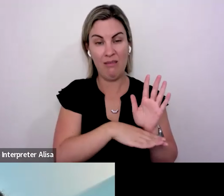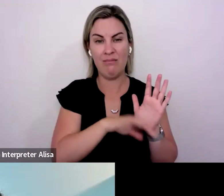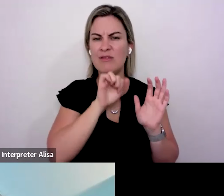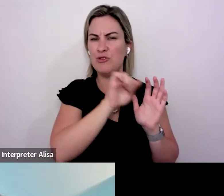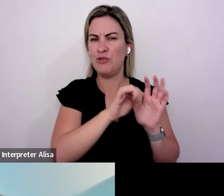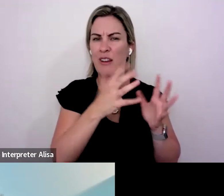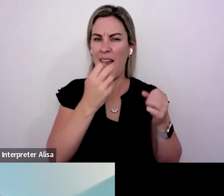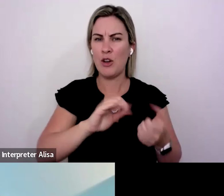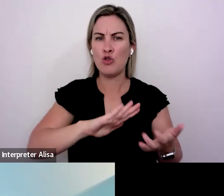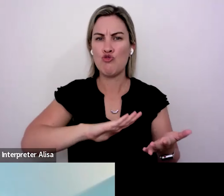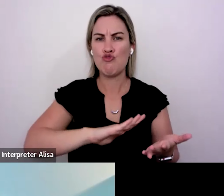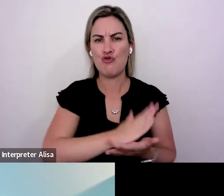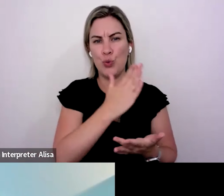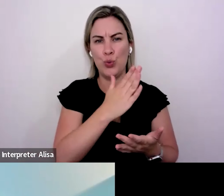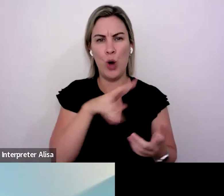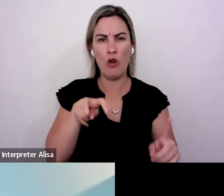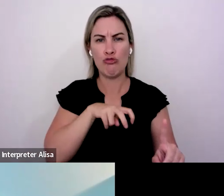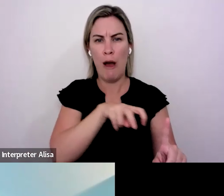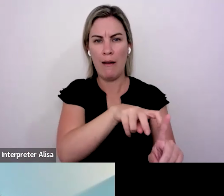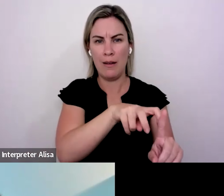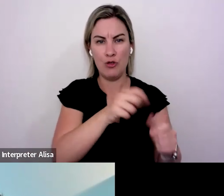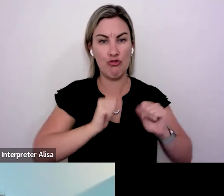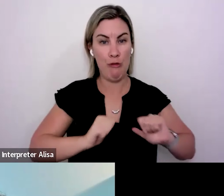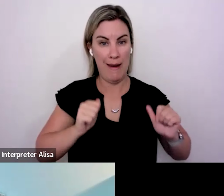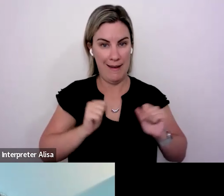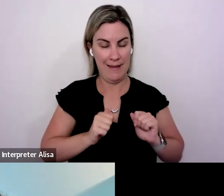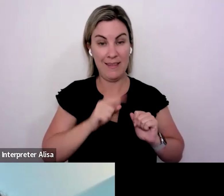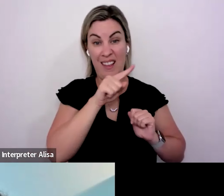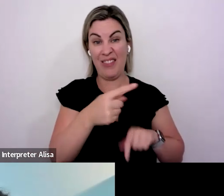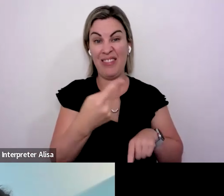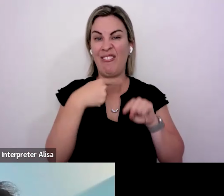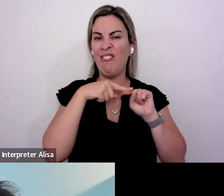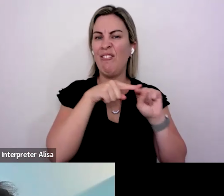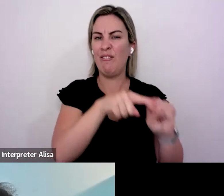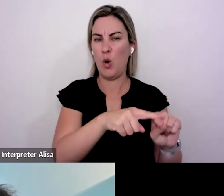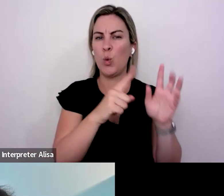but they're centred on the United Nations Declaration on the Rights of Indigenous Peoples.